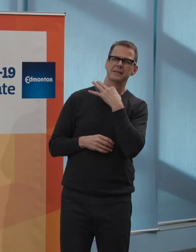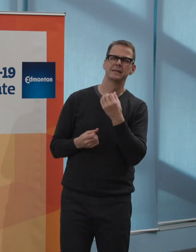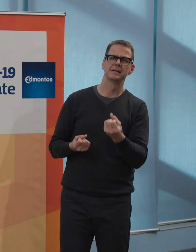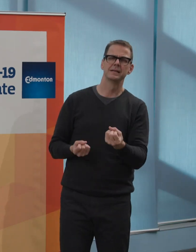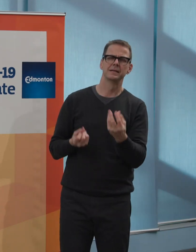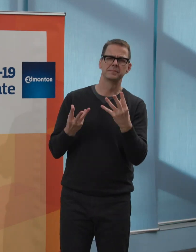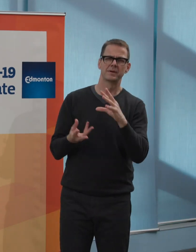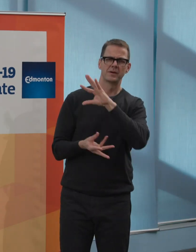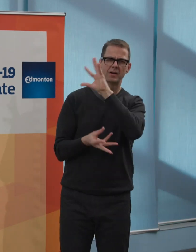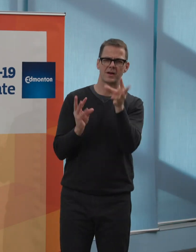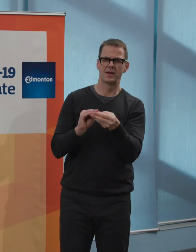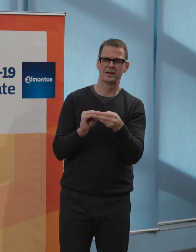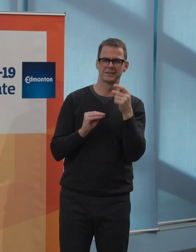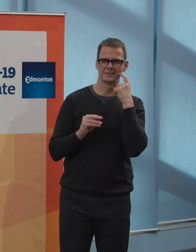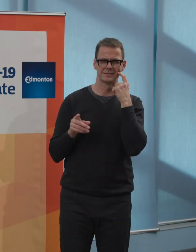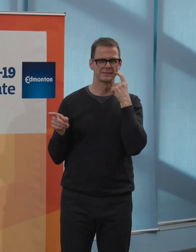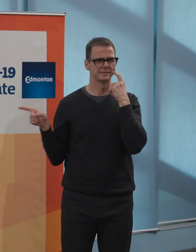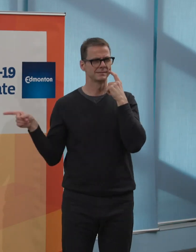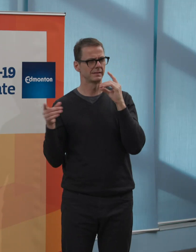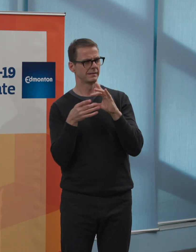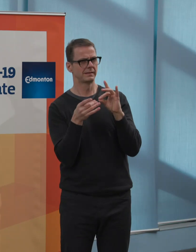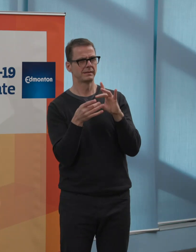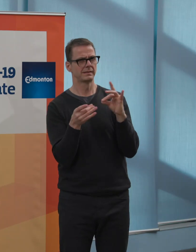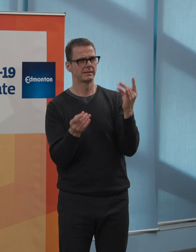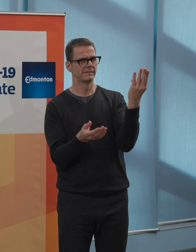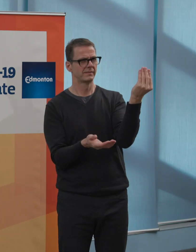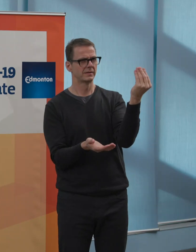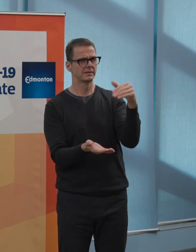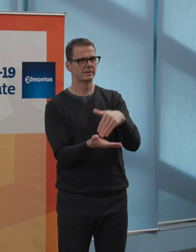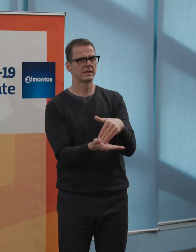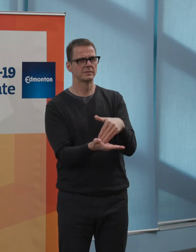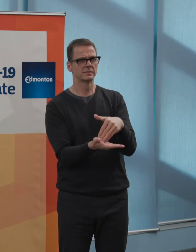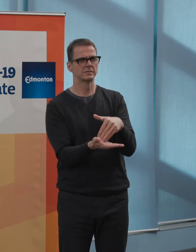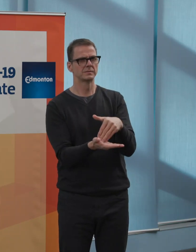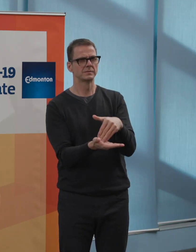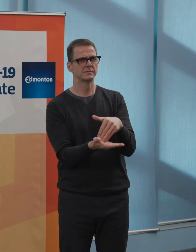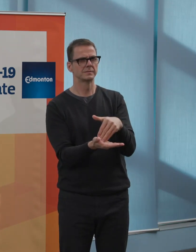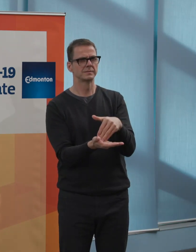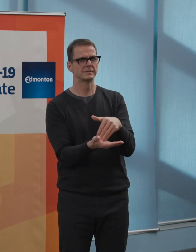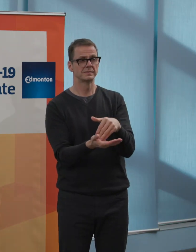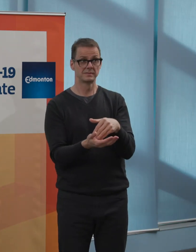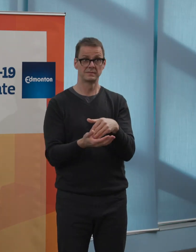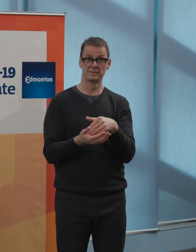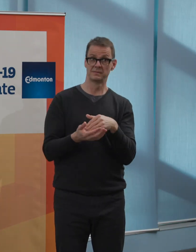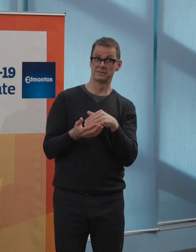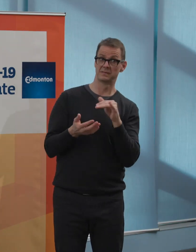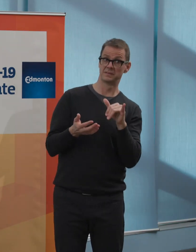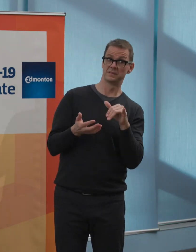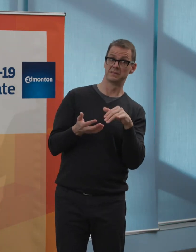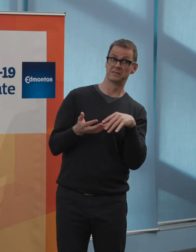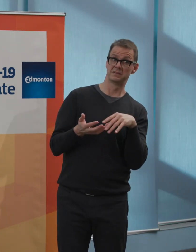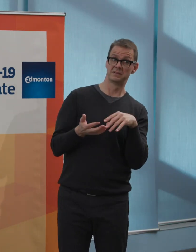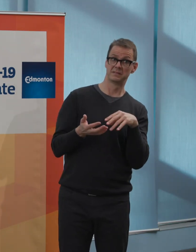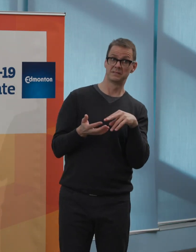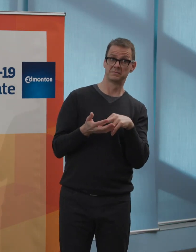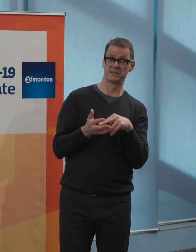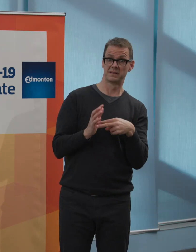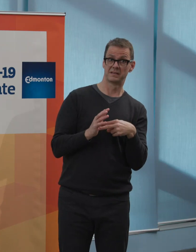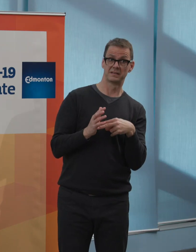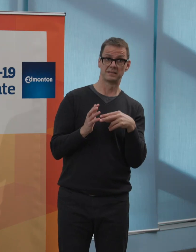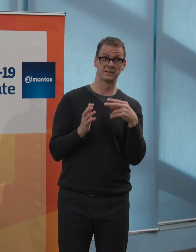about roughly 2000 almost city employees including the library numbers and are